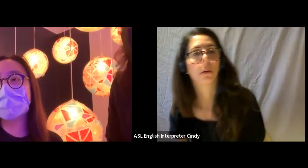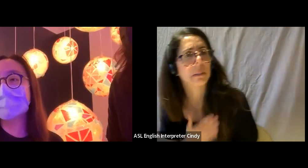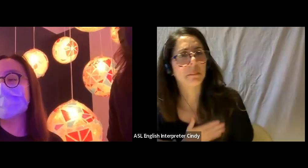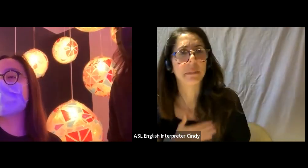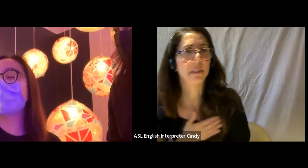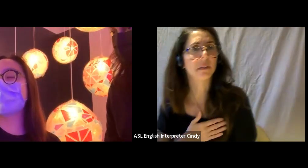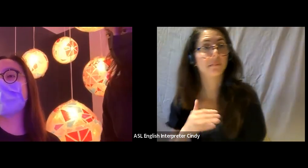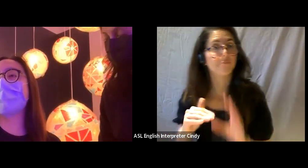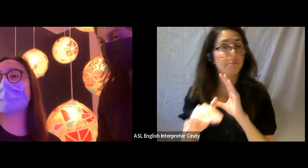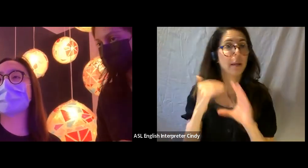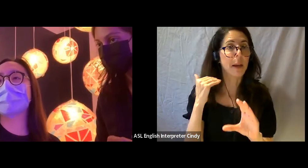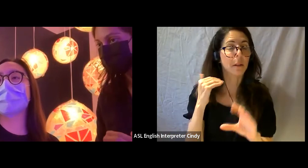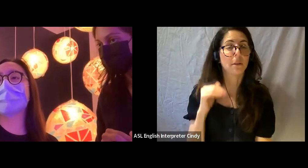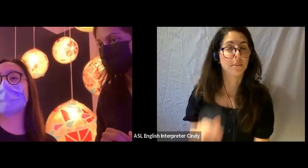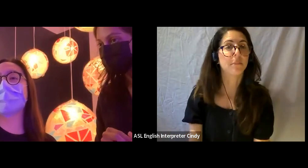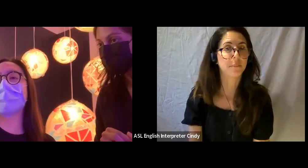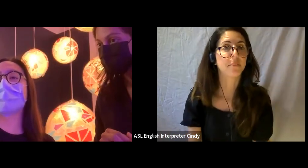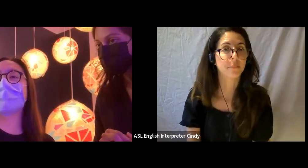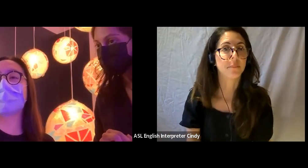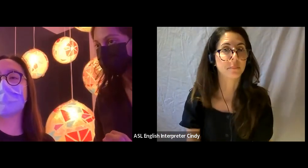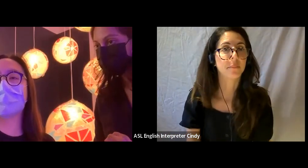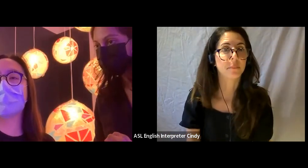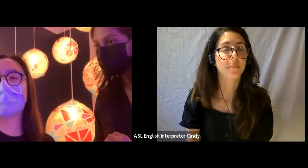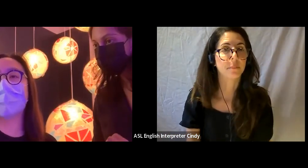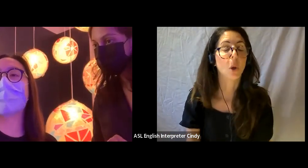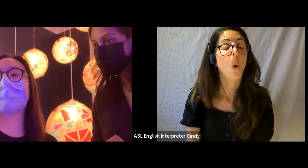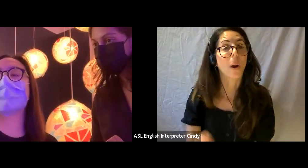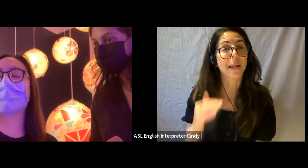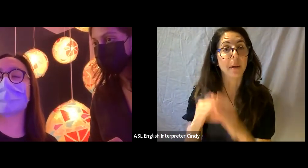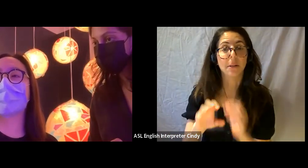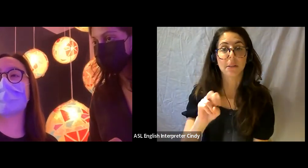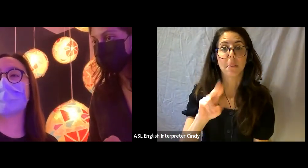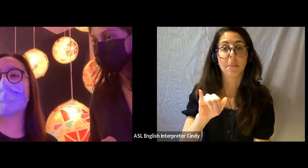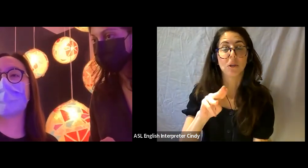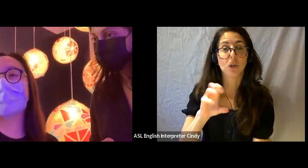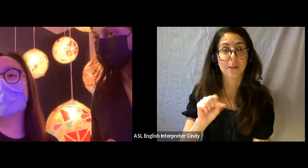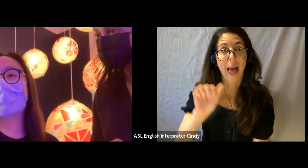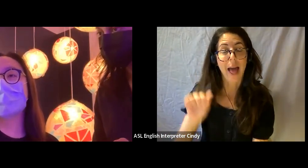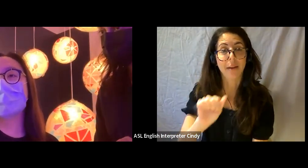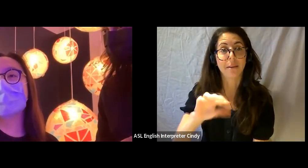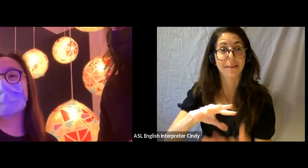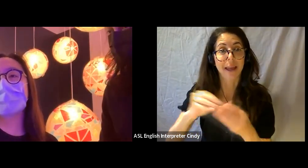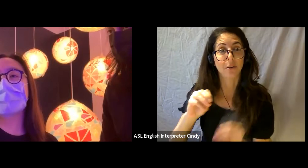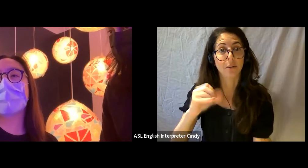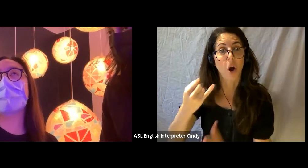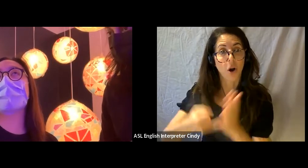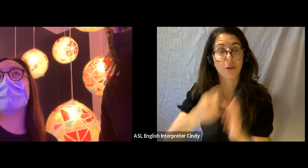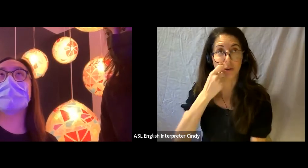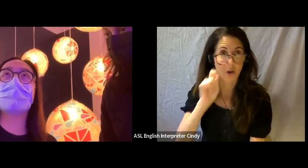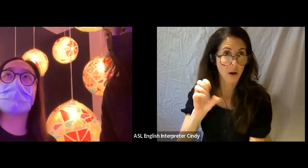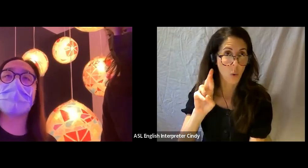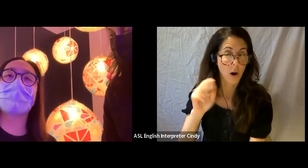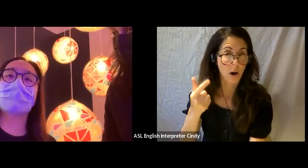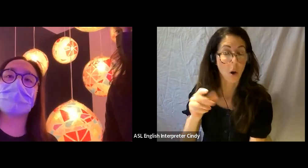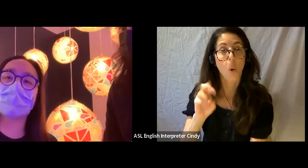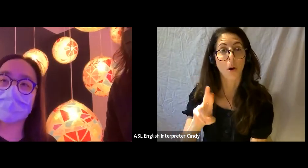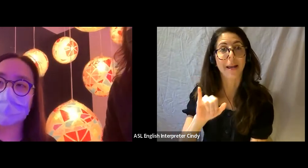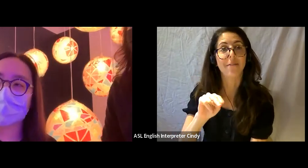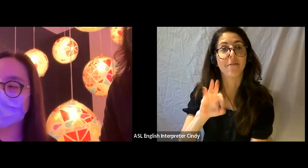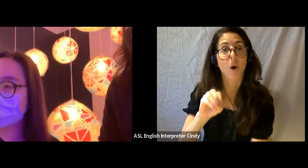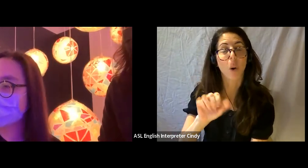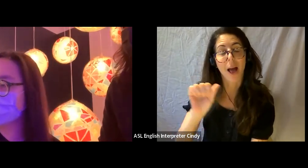Or to ask, to email submissions@tangledarts.org, or info@tangledarts.org